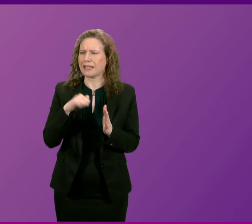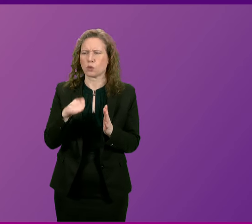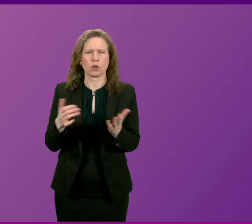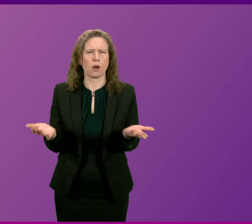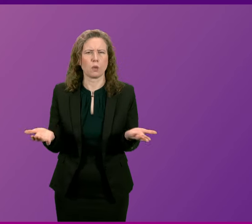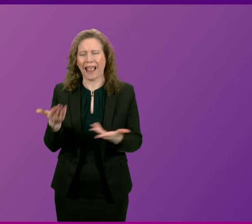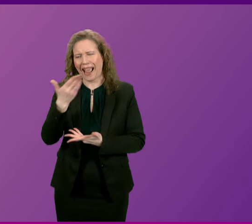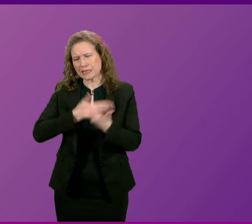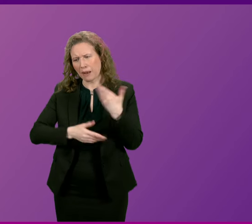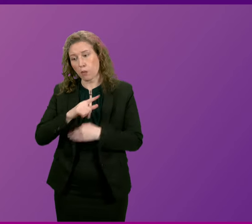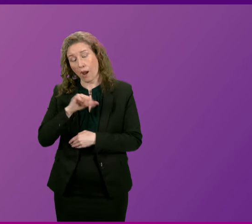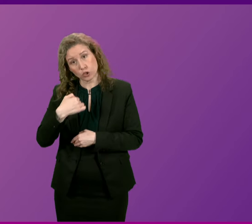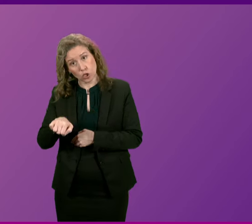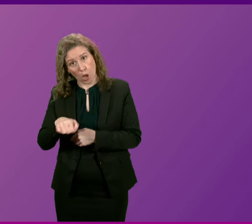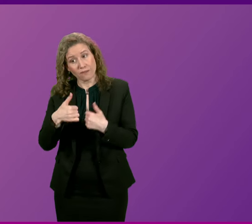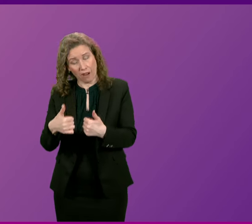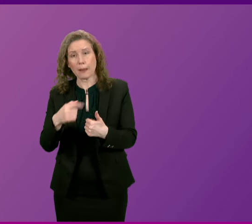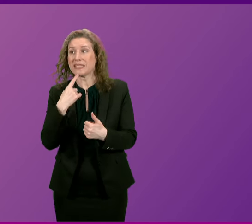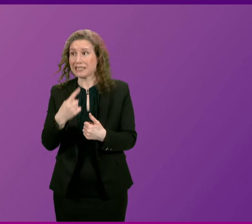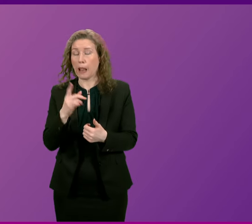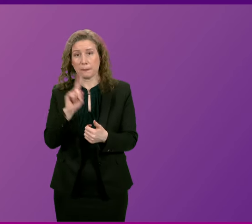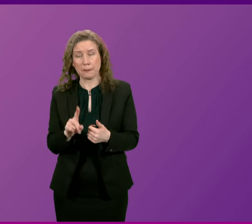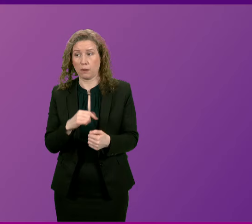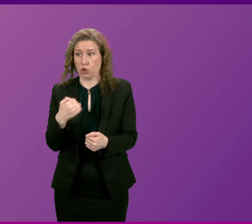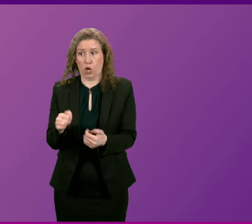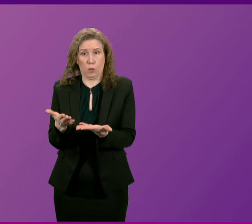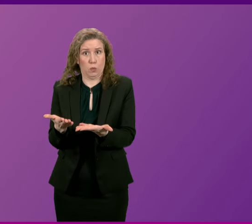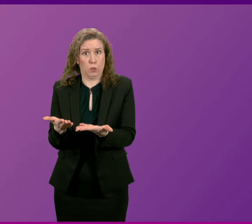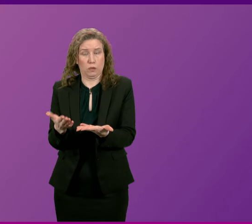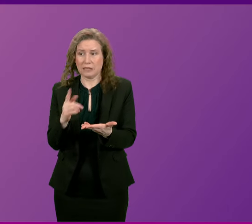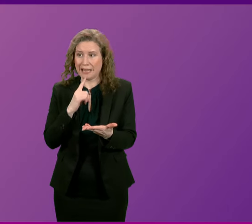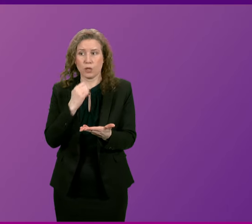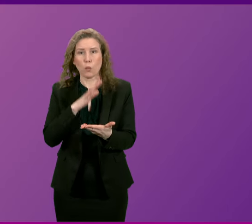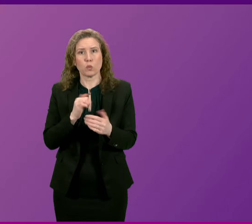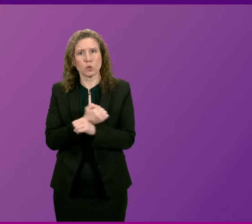can explain why it is no, but he must tell people, be honest and say that he is not going to do it.